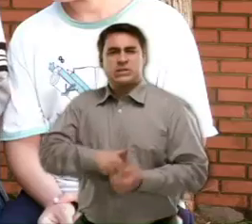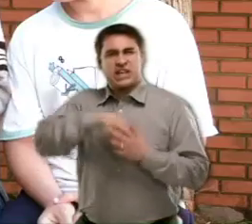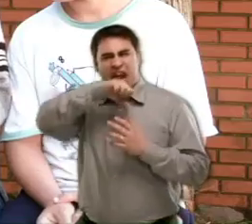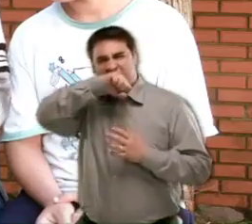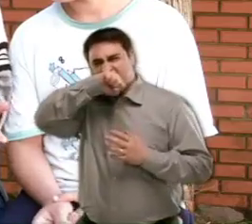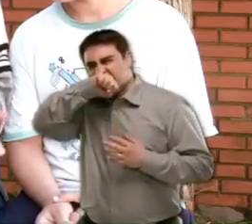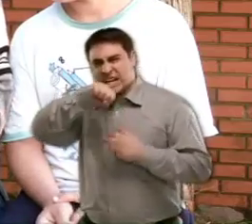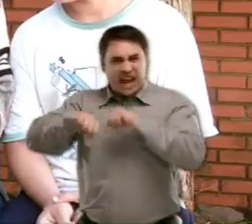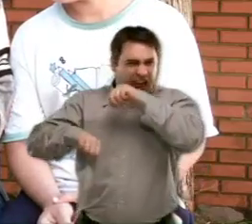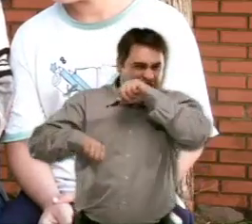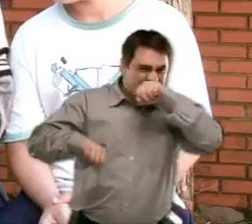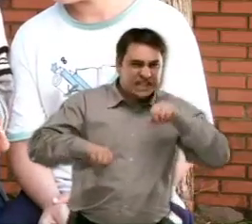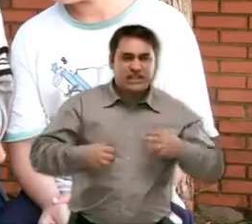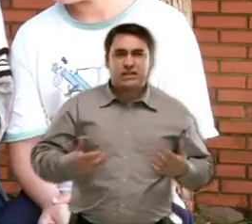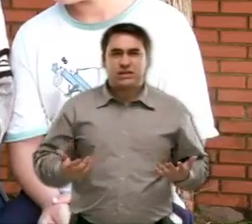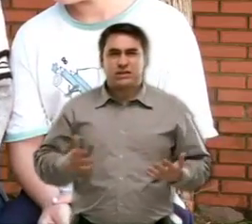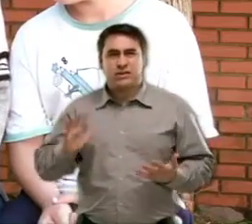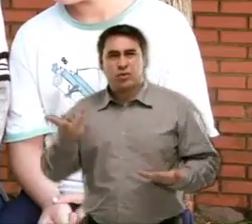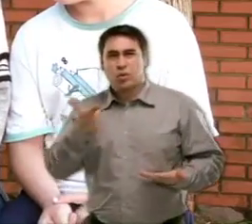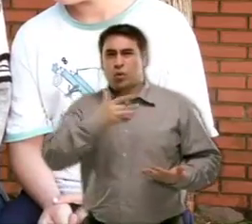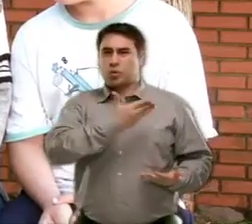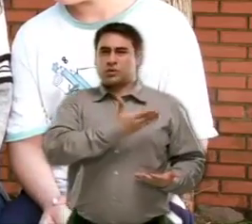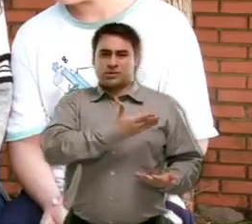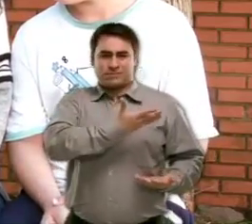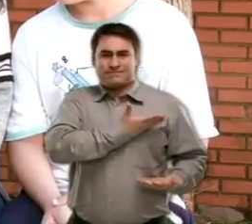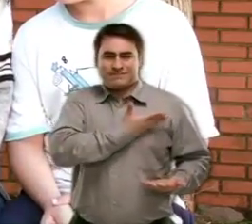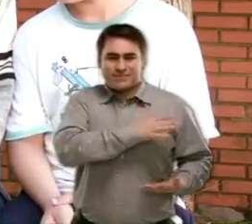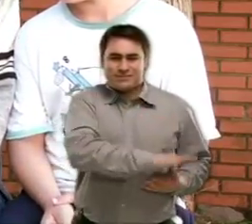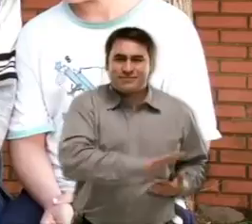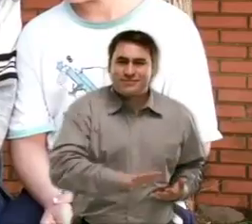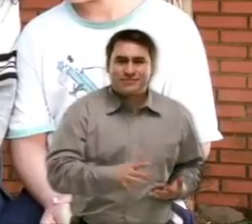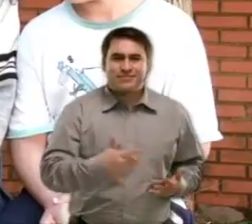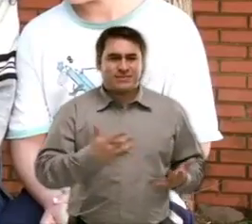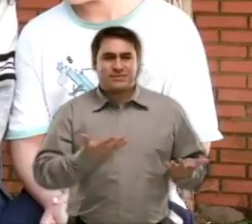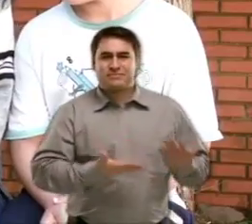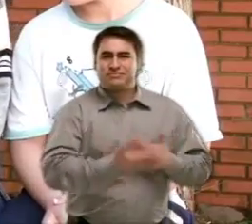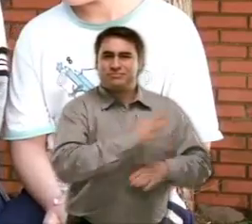He couldn't adjust to the other kids. He would get angry, nervous,